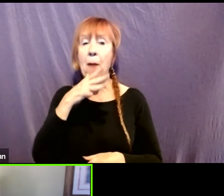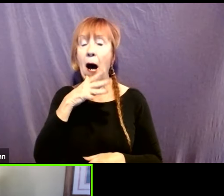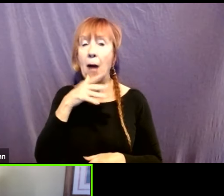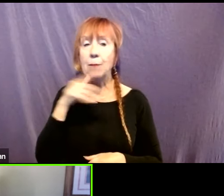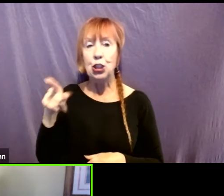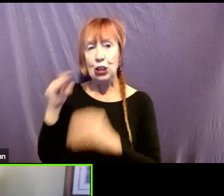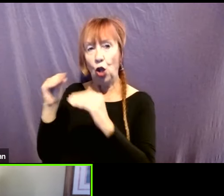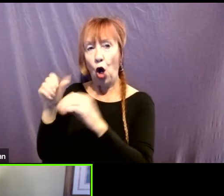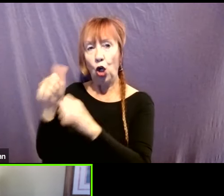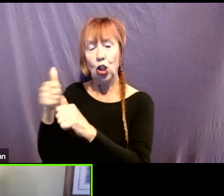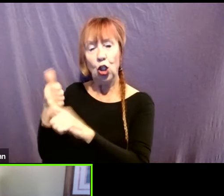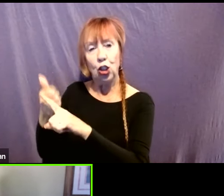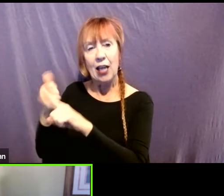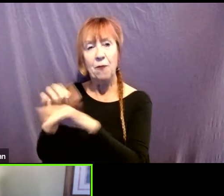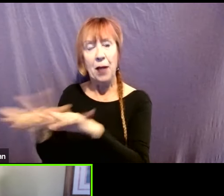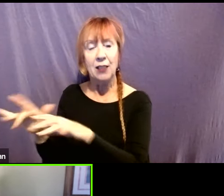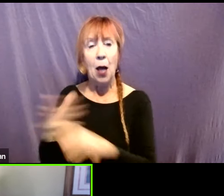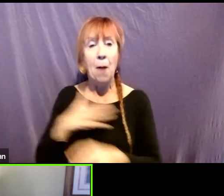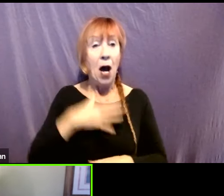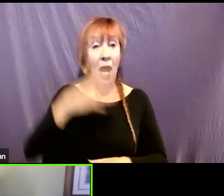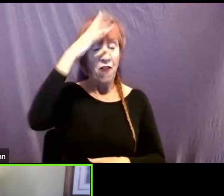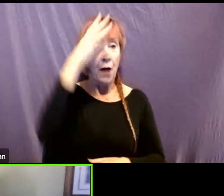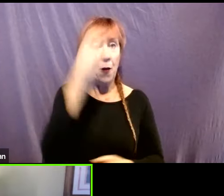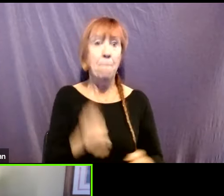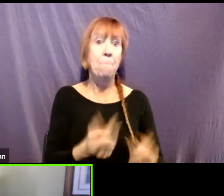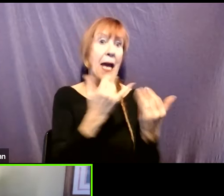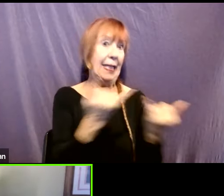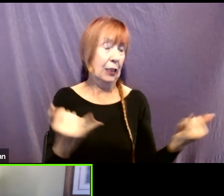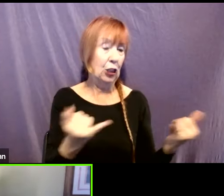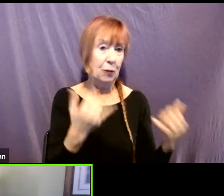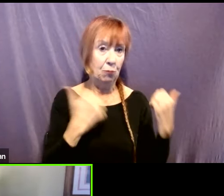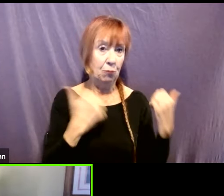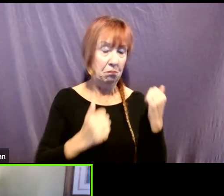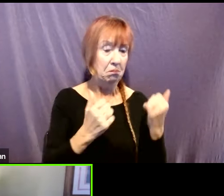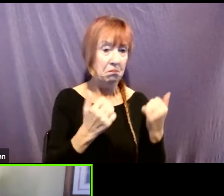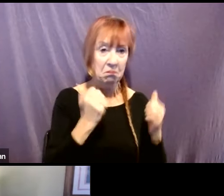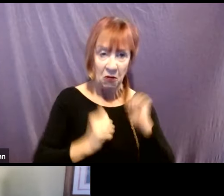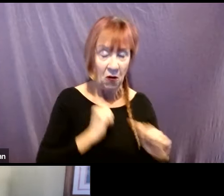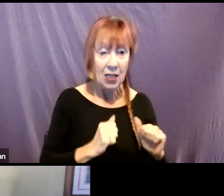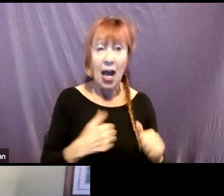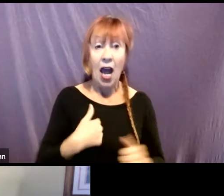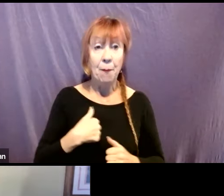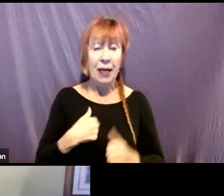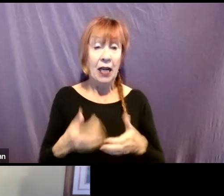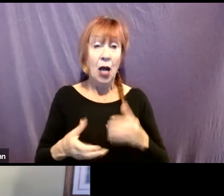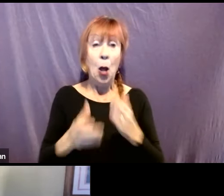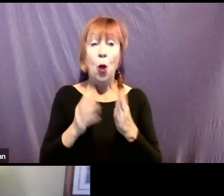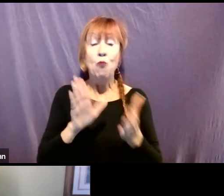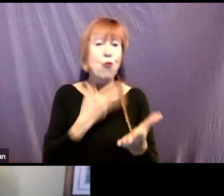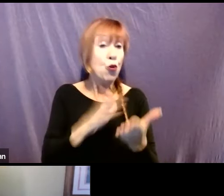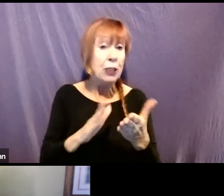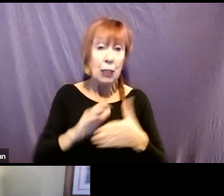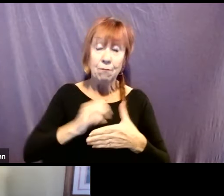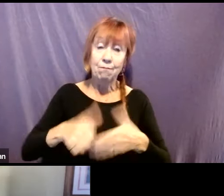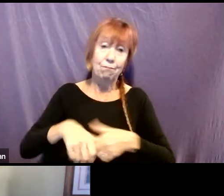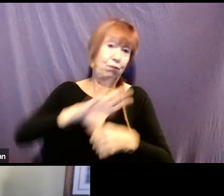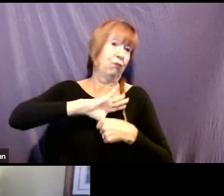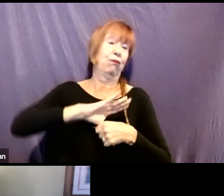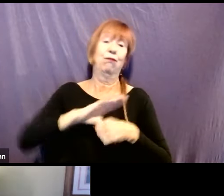my father is a multi-instrumentalist, and I have no musical, and I'm not musically inclined whatsoever (Amani chuckling) at all.